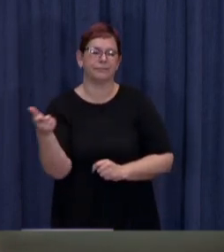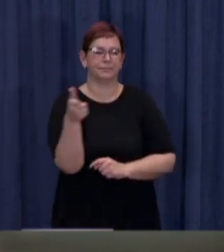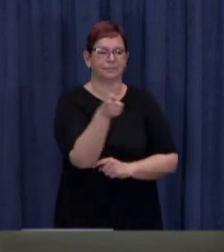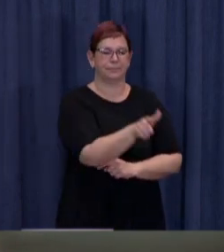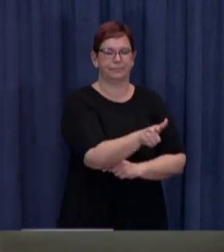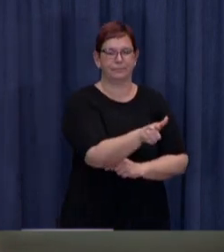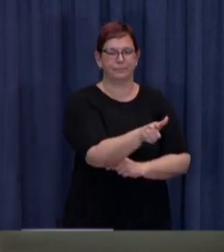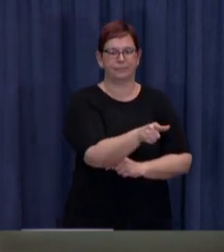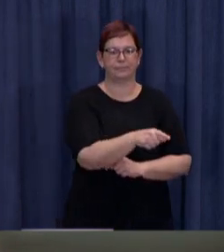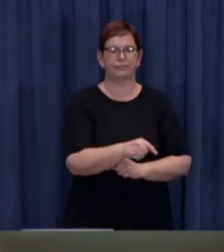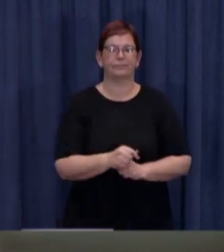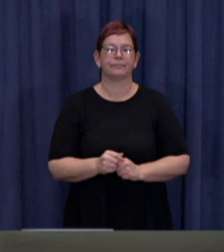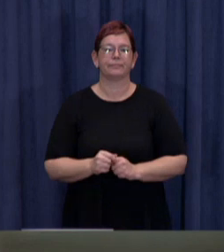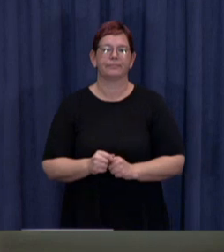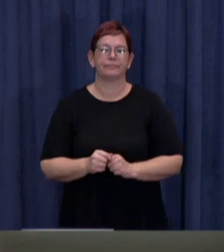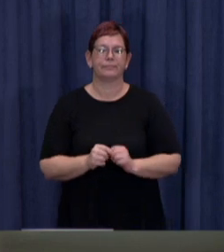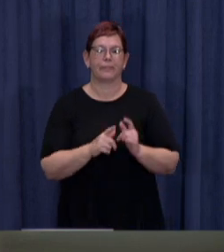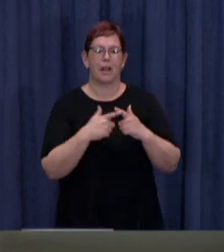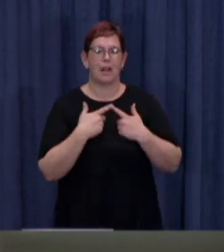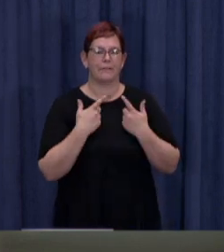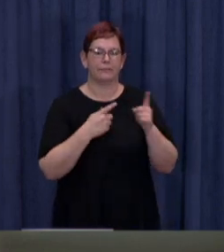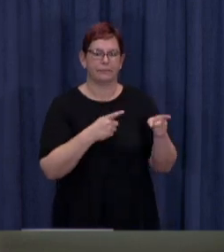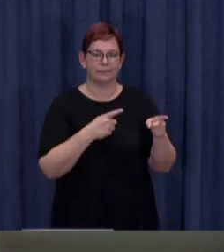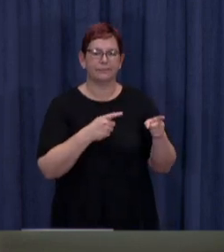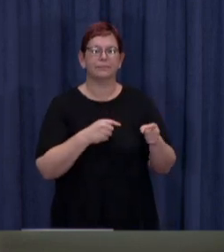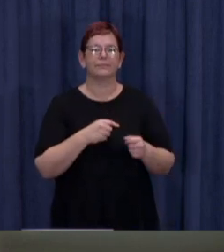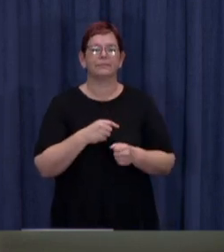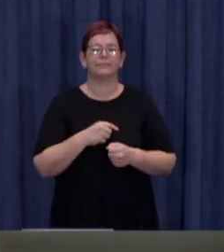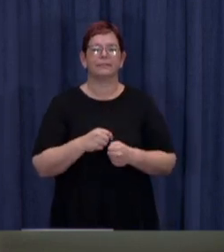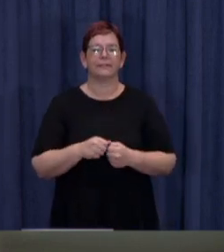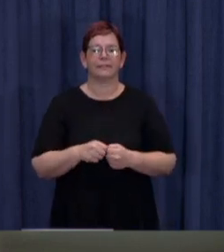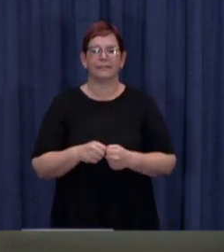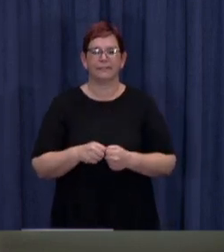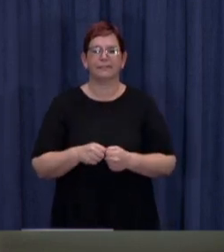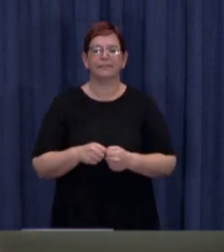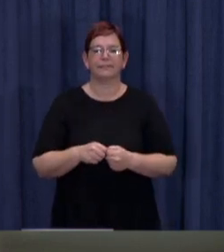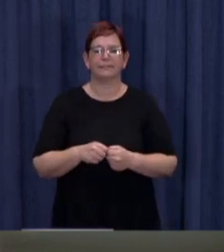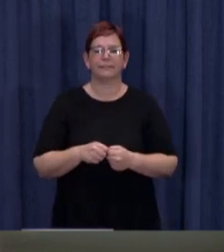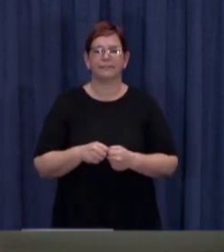you can still hear me all right the the the state of emergency will this allow